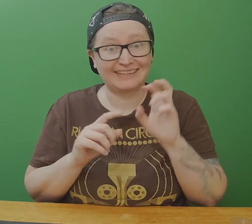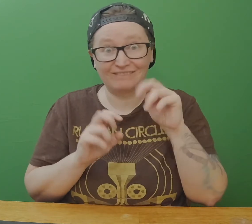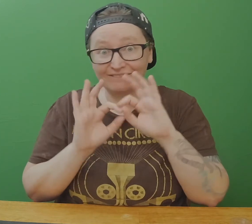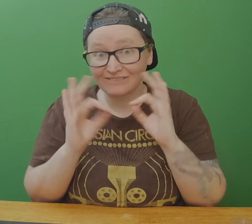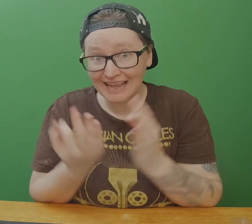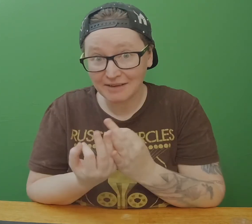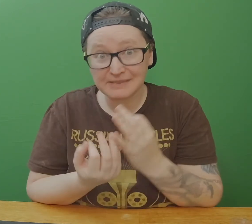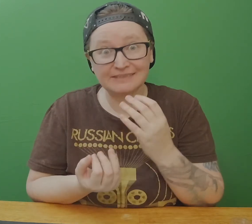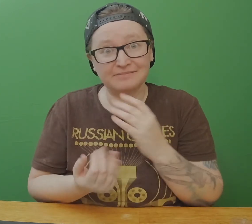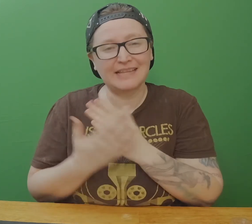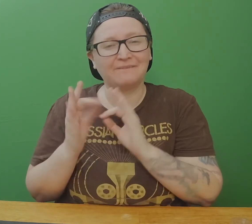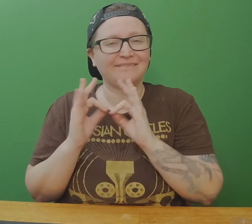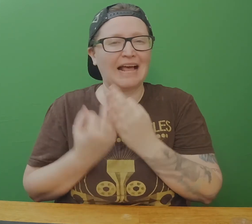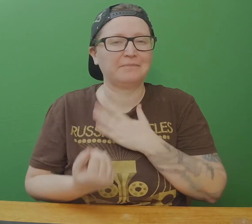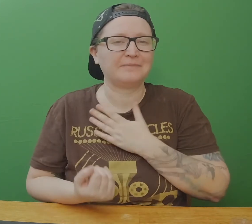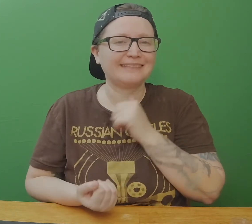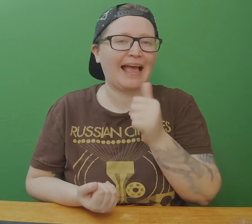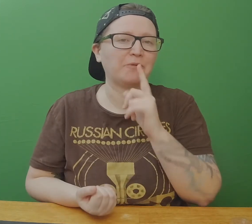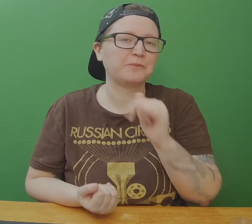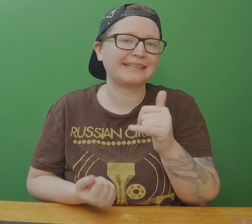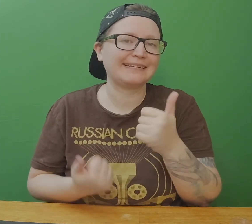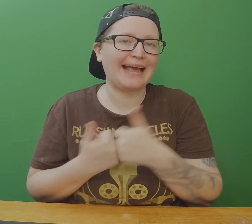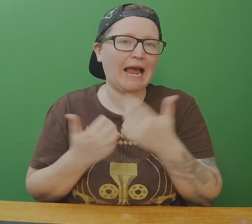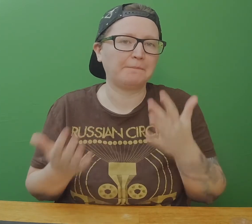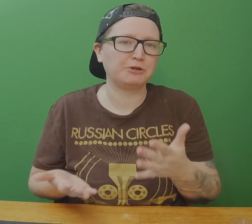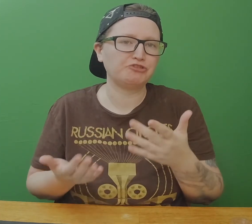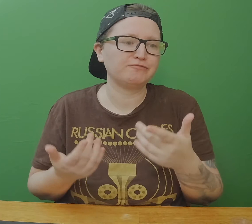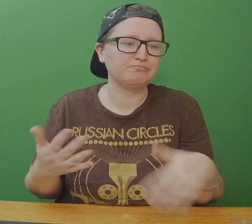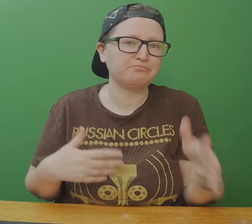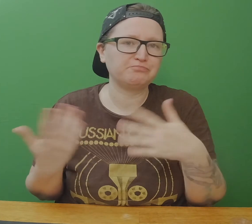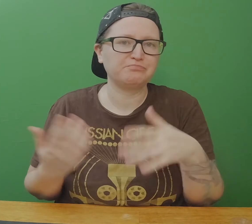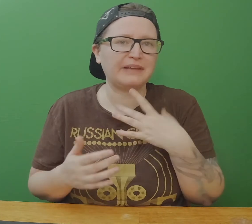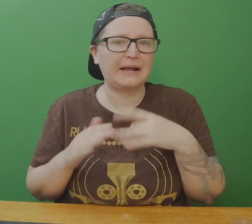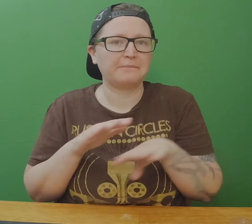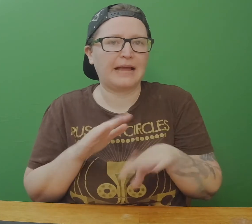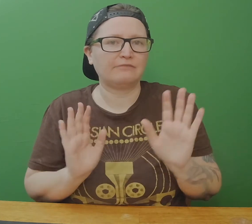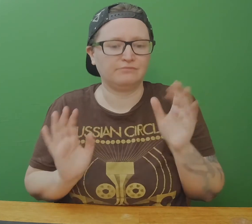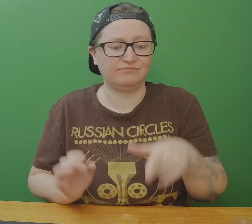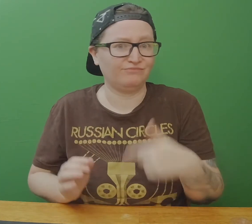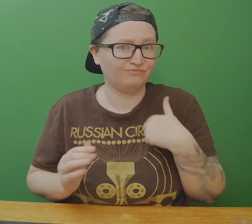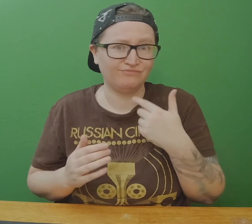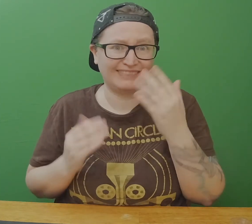many of my friends even family some of my family are not really gamer people they just like really